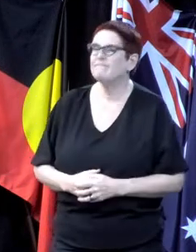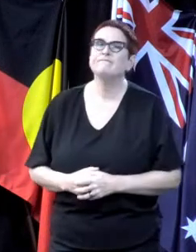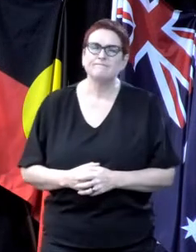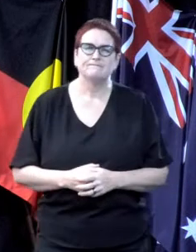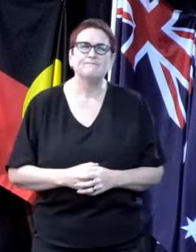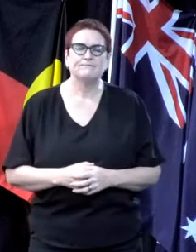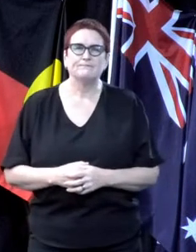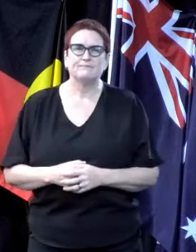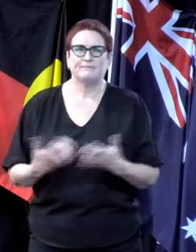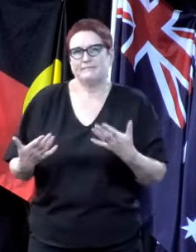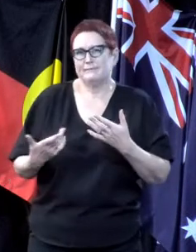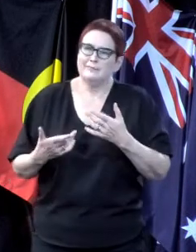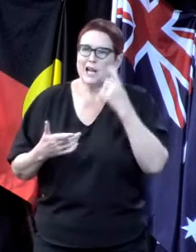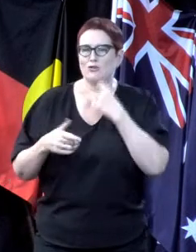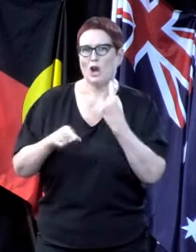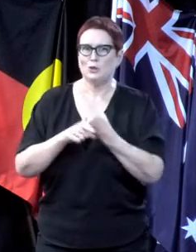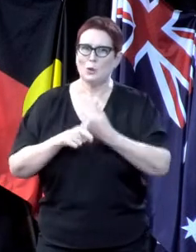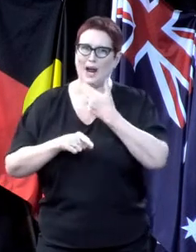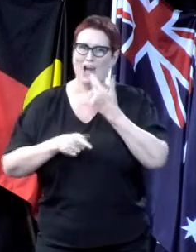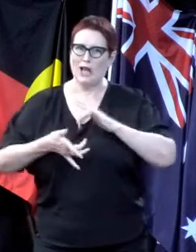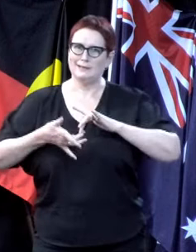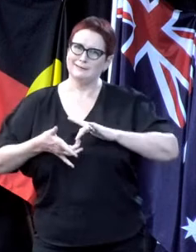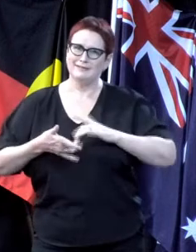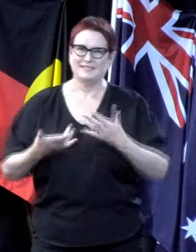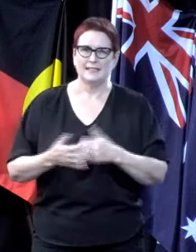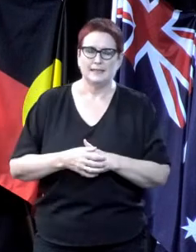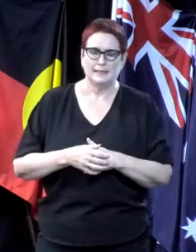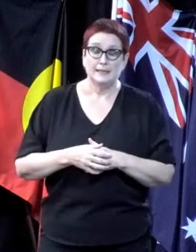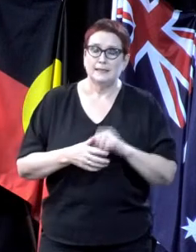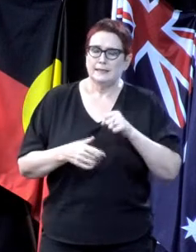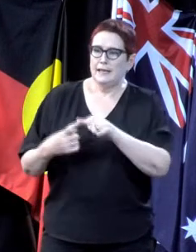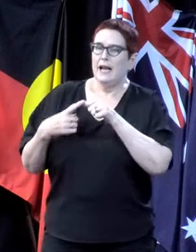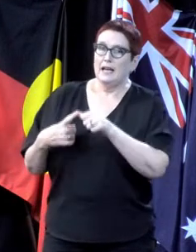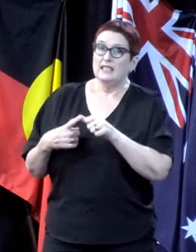If I can put it in a nice way. That's always the challenge. And, often, to those events, you're certainly right.